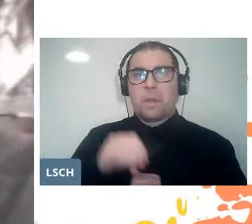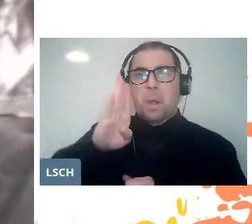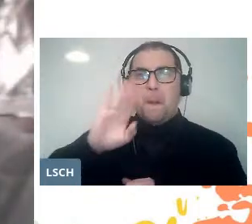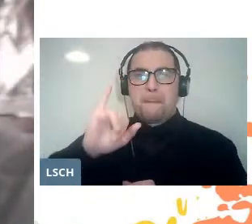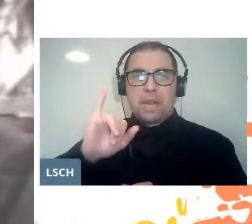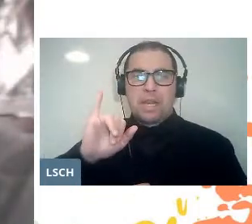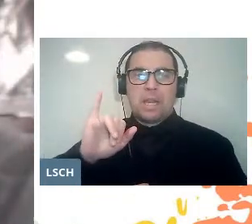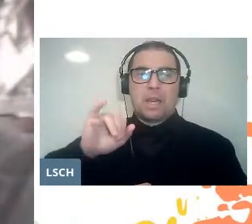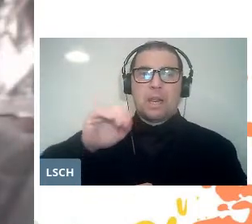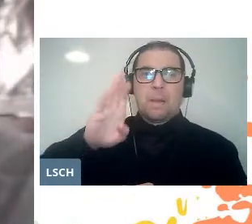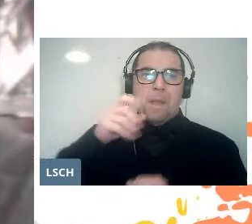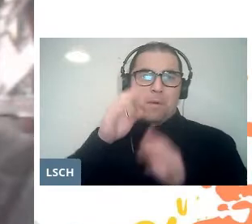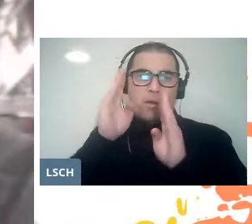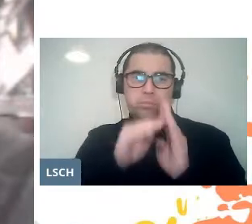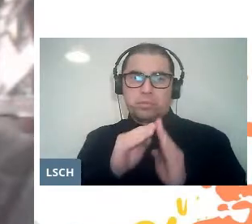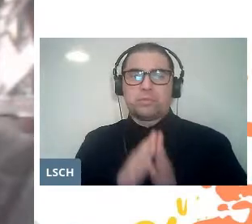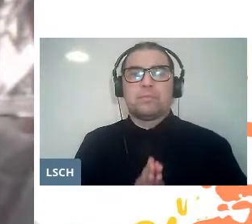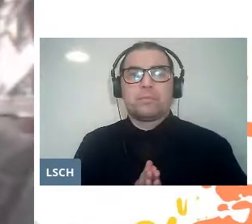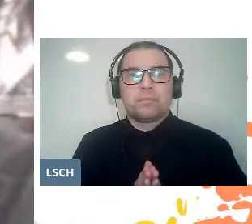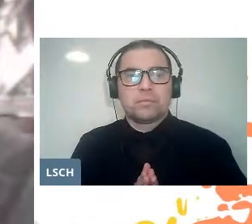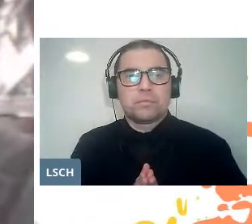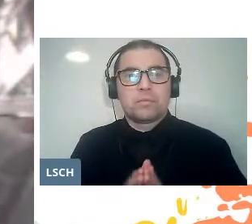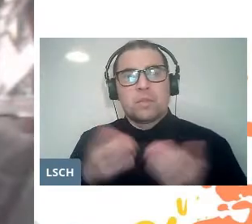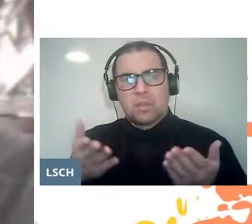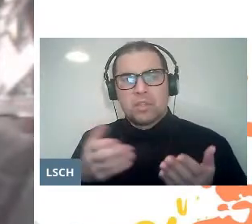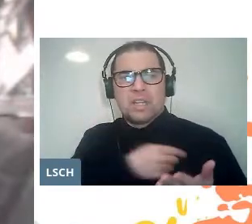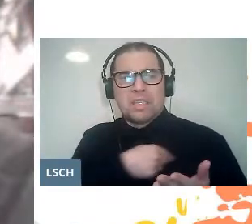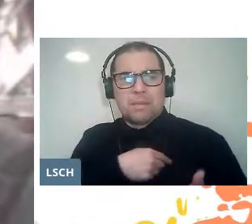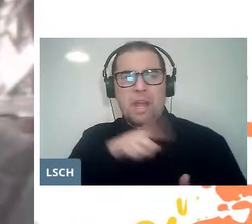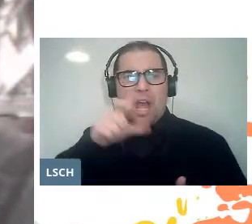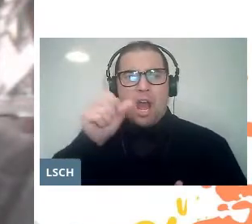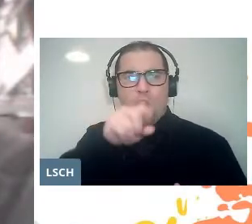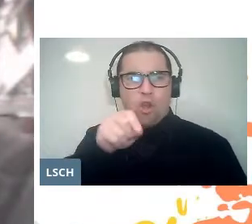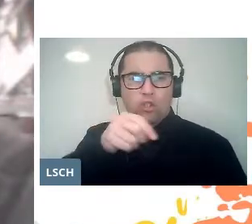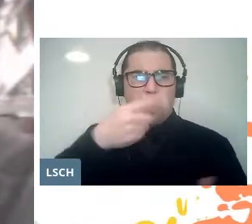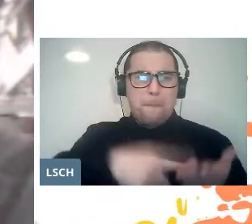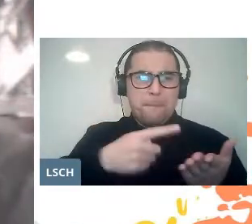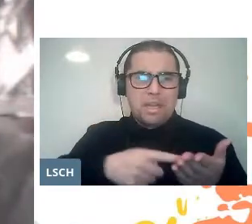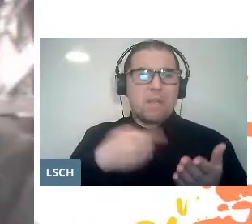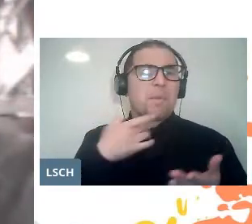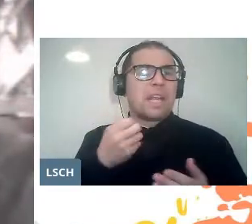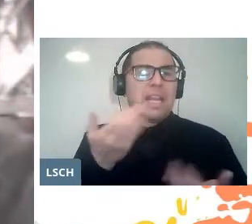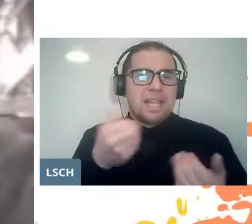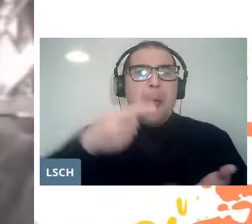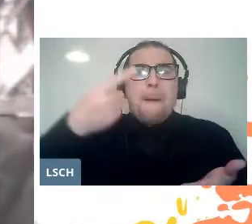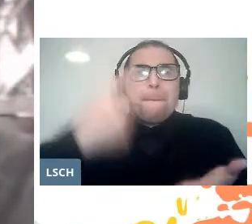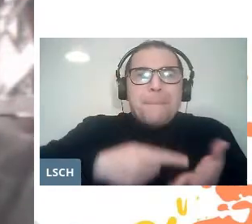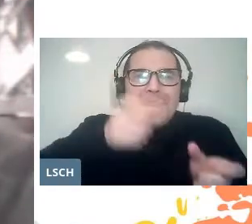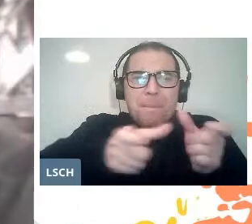called "Of the Thousand". It is called Of the Thousand because it requires a thousand musicians on stage,